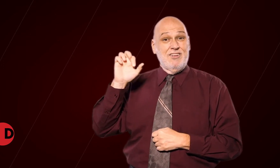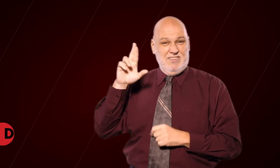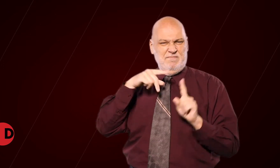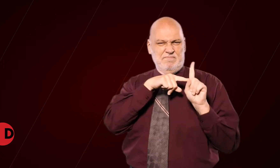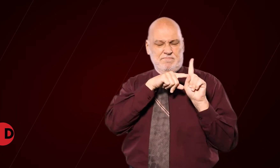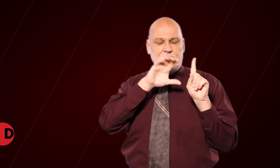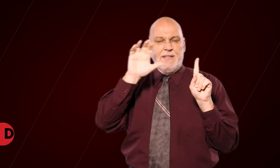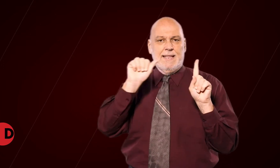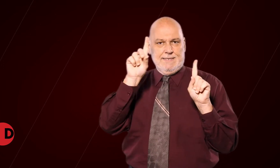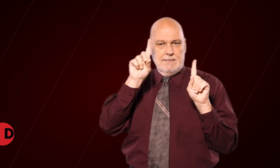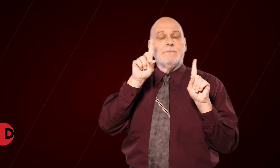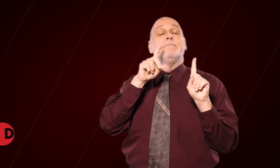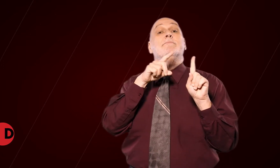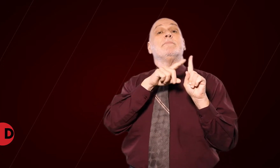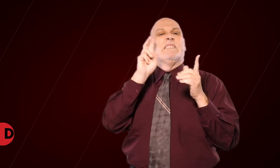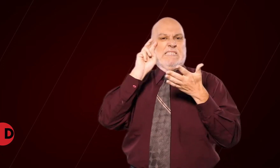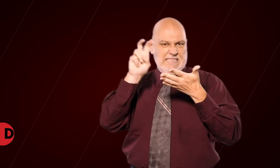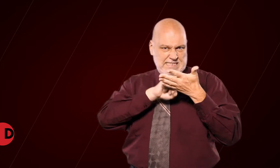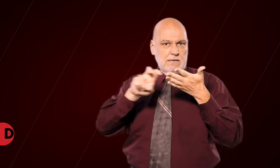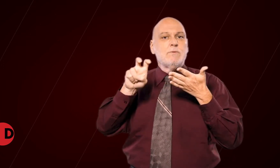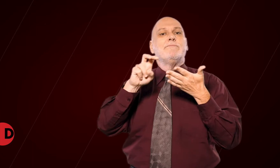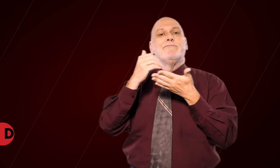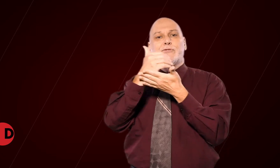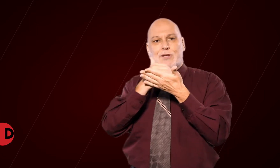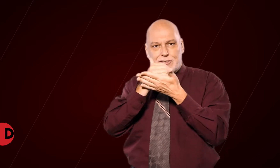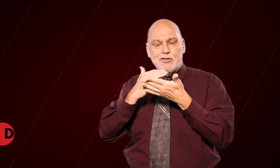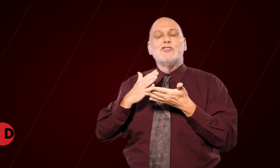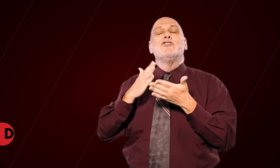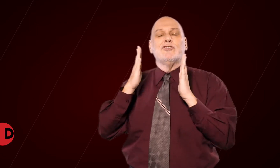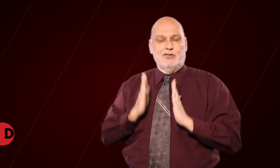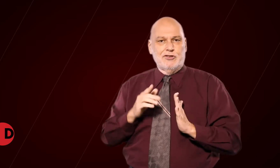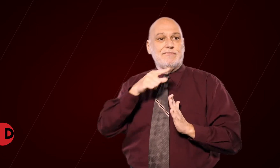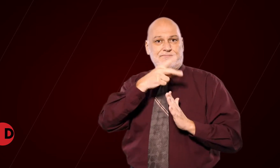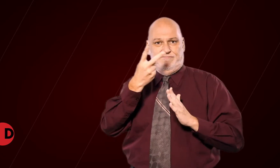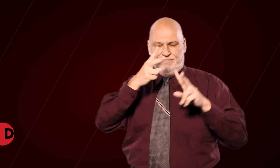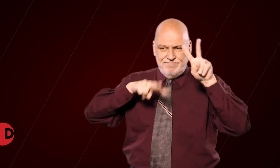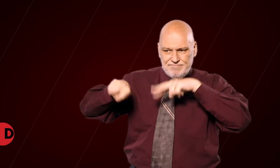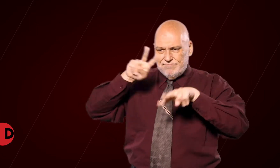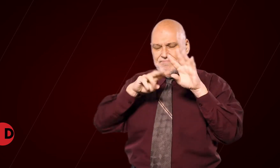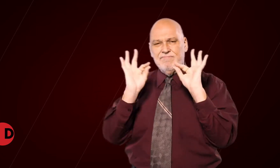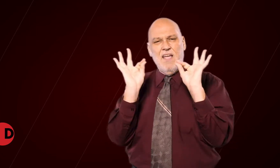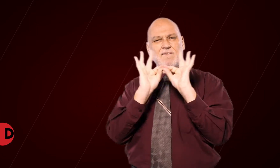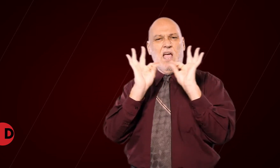estimates the loss of about $50,000.